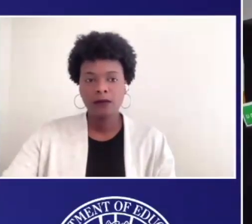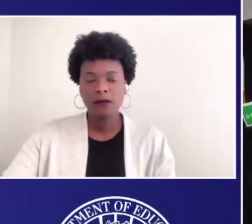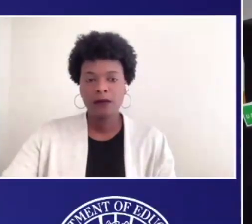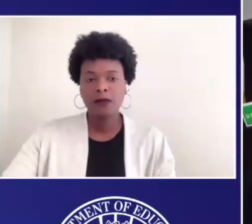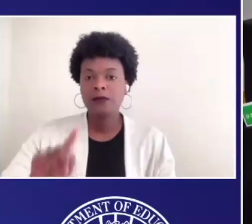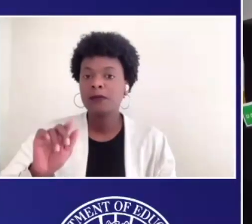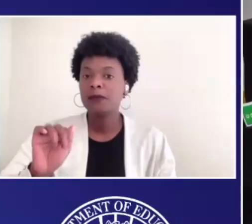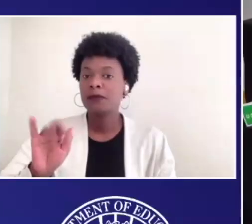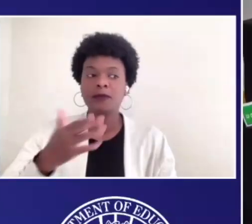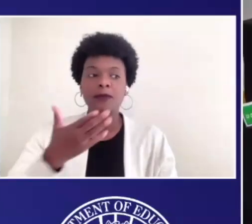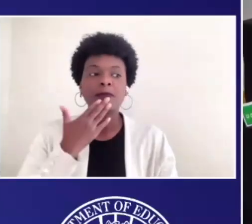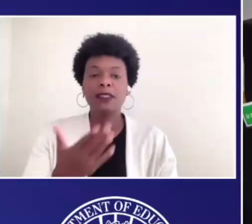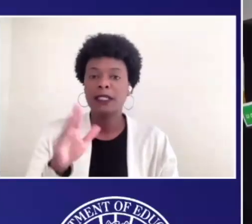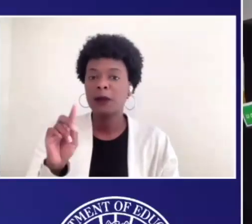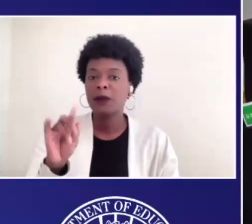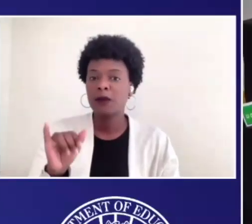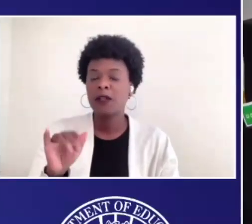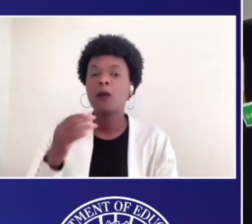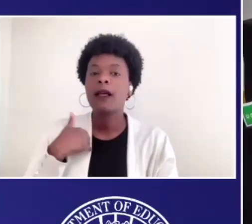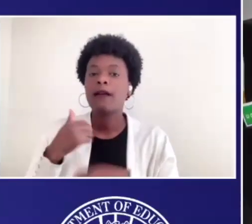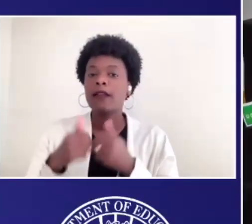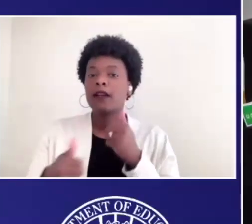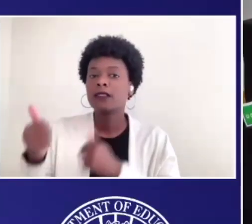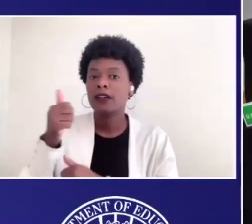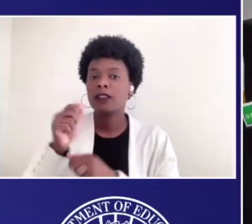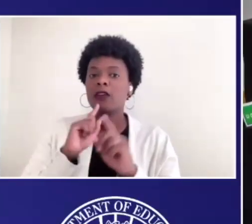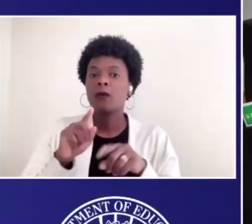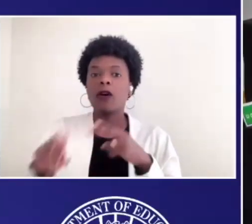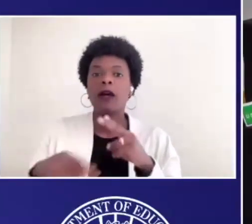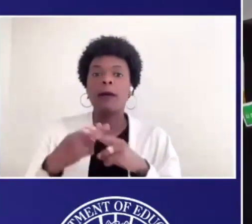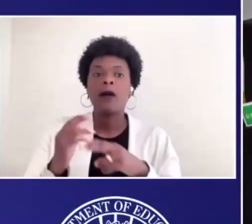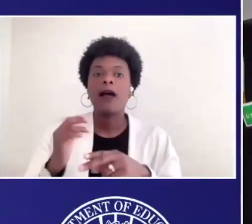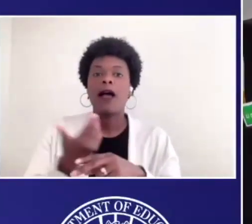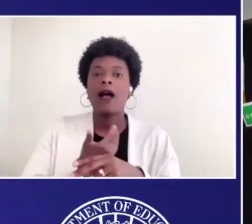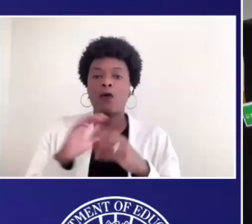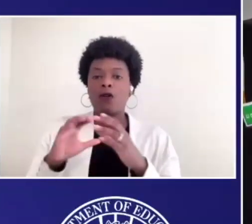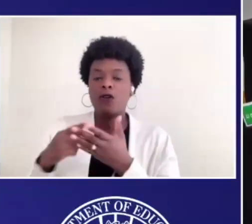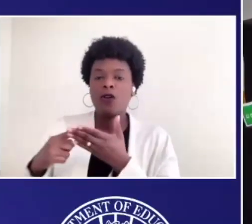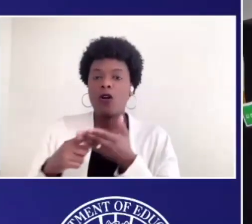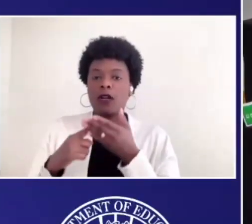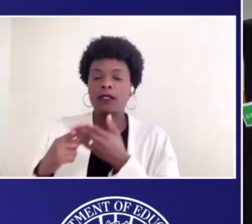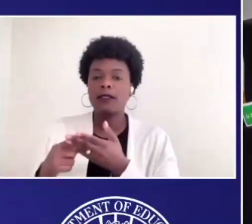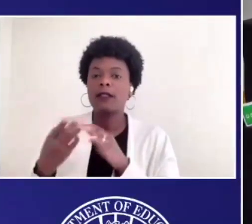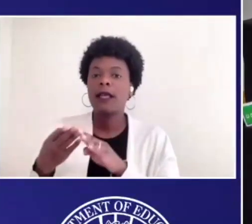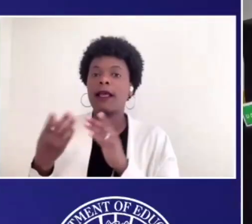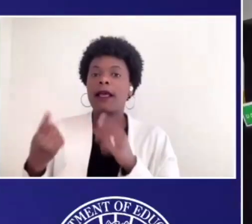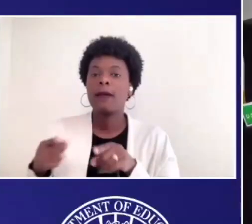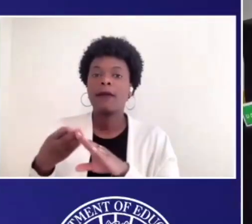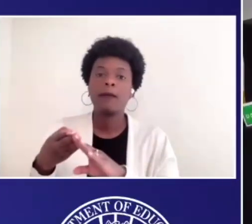Thank you, Cody. We are going to have the Undersecretary report out on our caucus that was held prior to the institution's